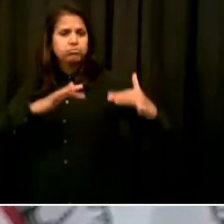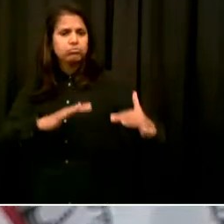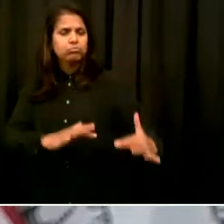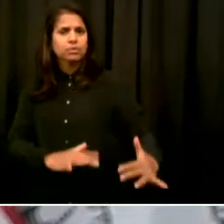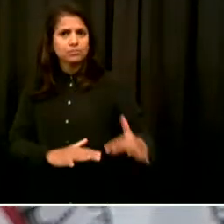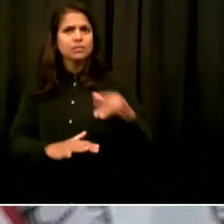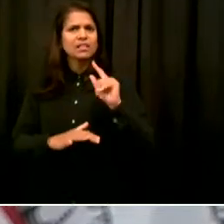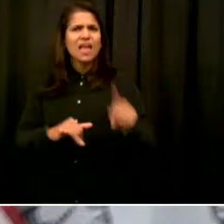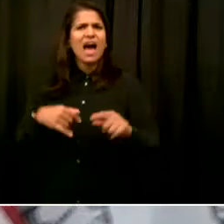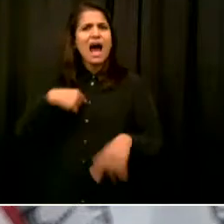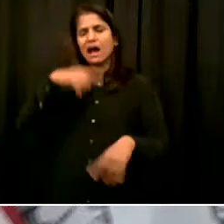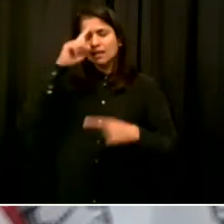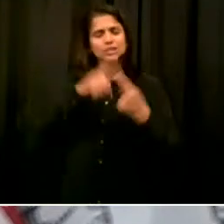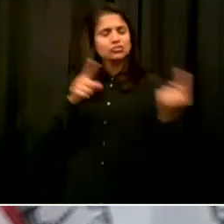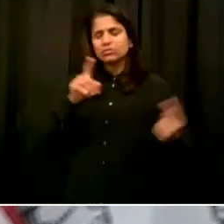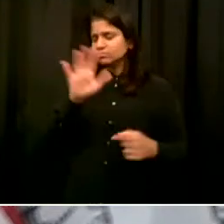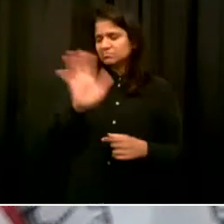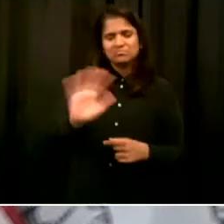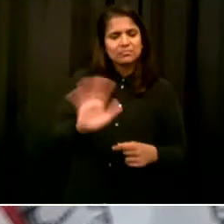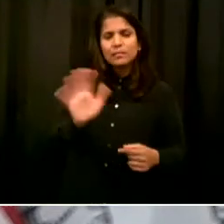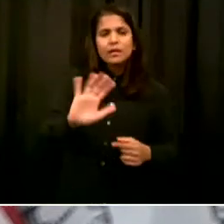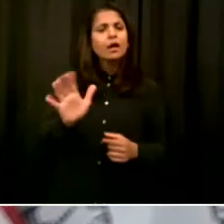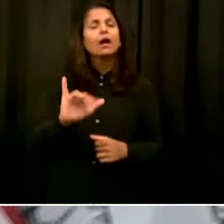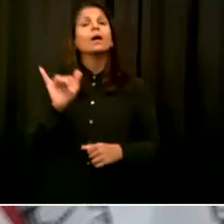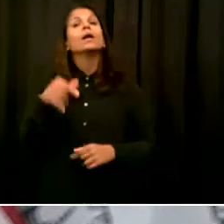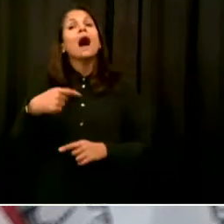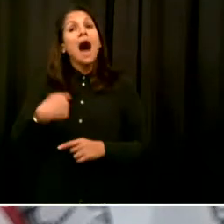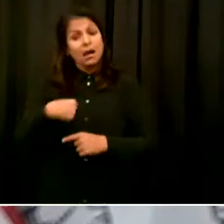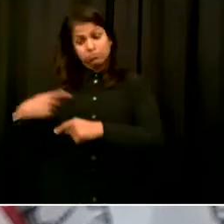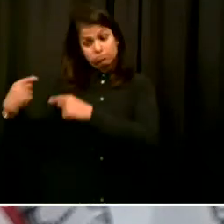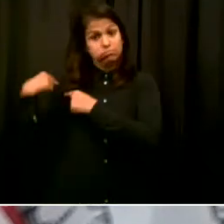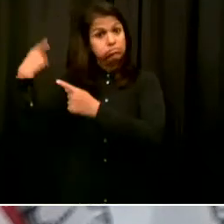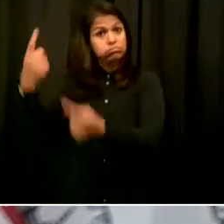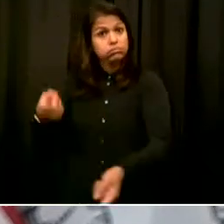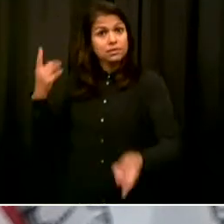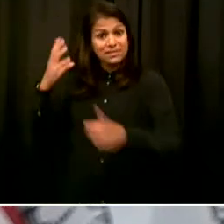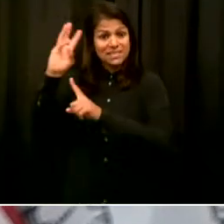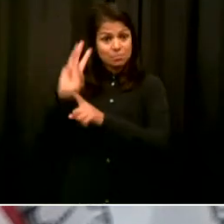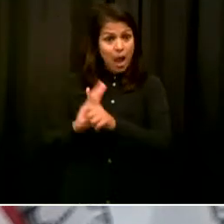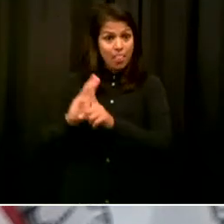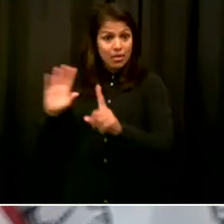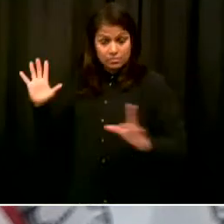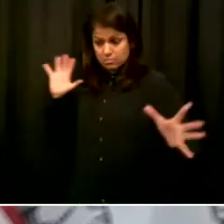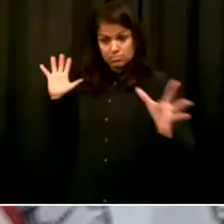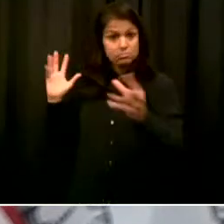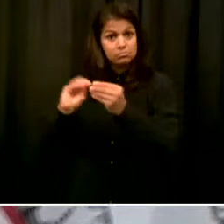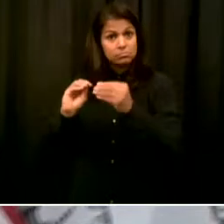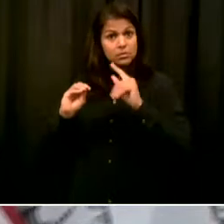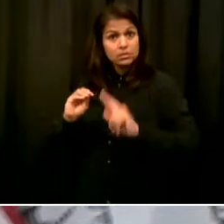HAVE SEEN FOR SIX MONTHS IS